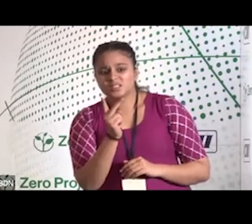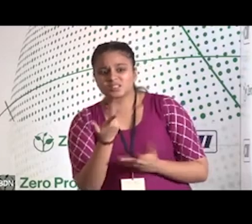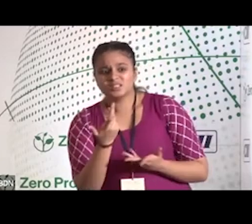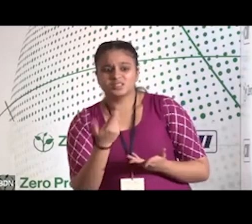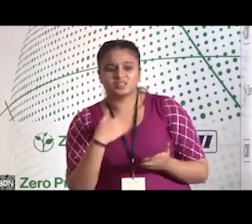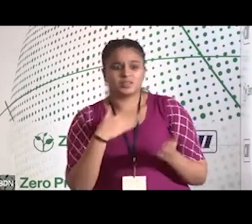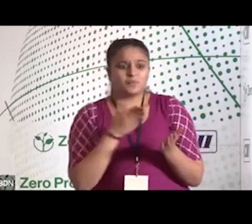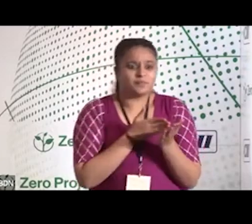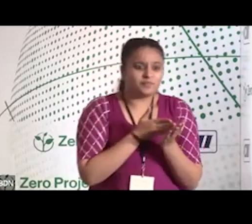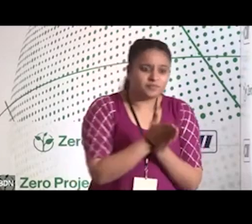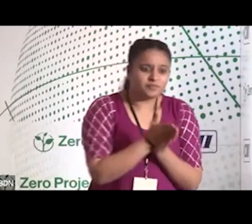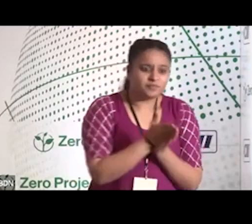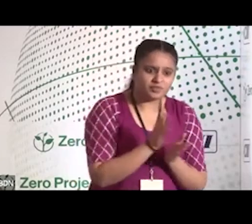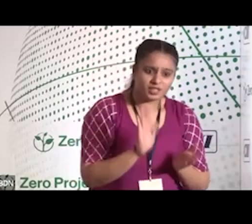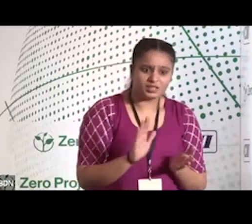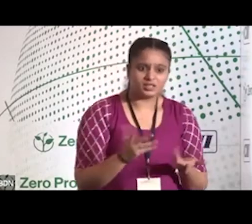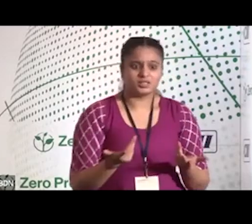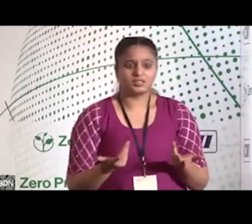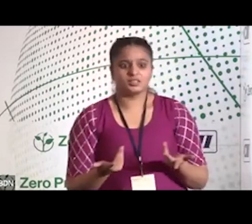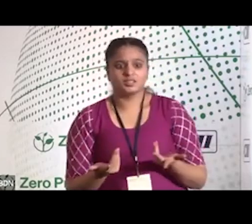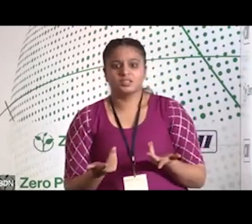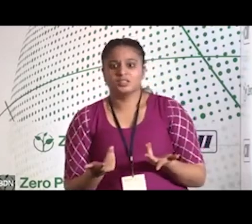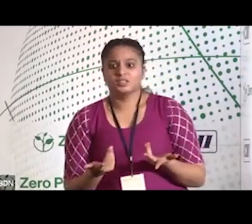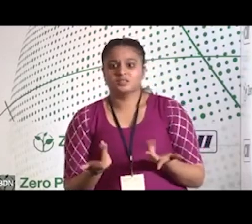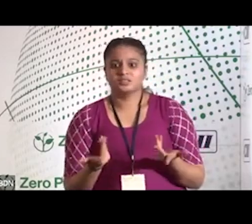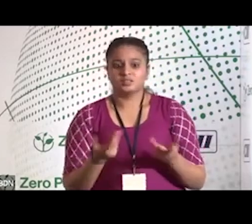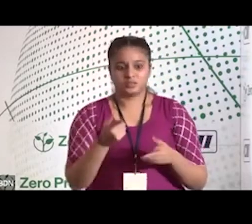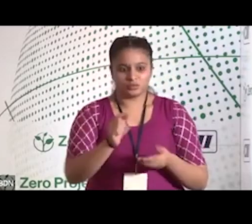to support herself, her family and her newborn kid,